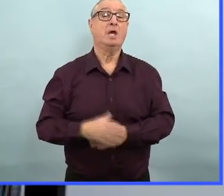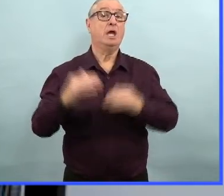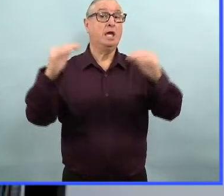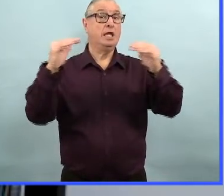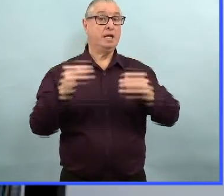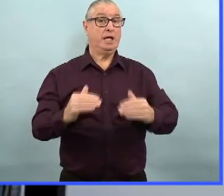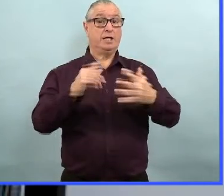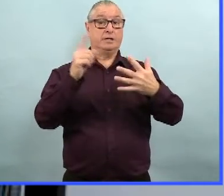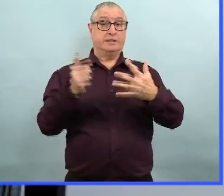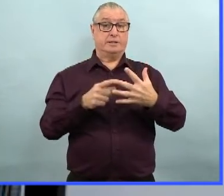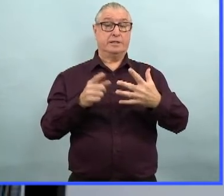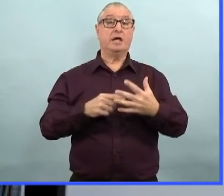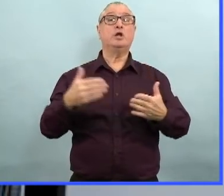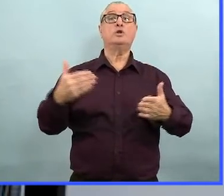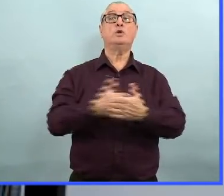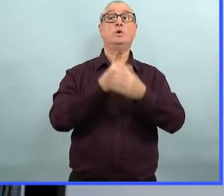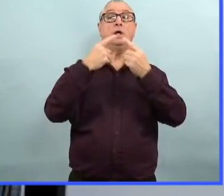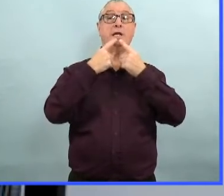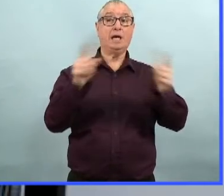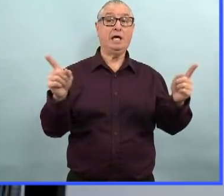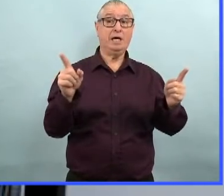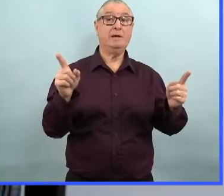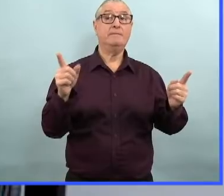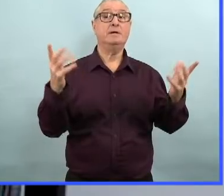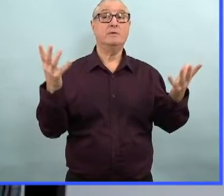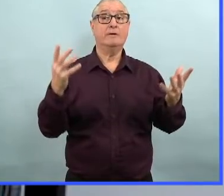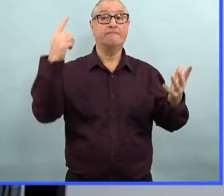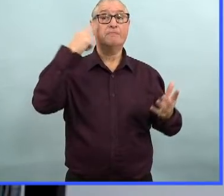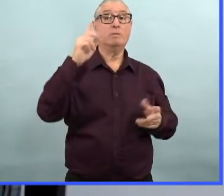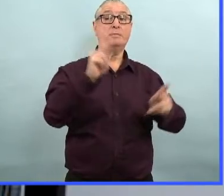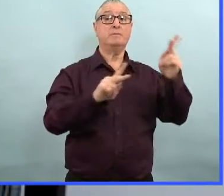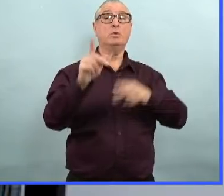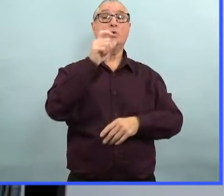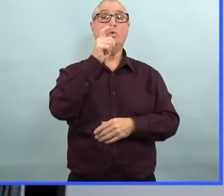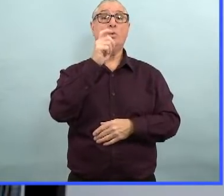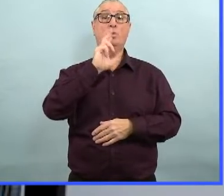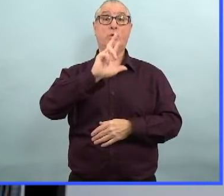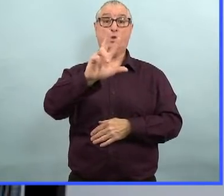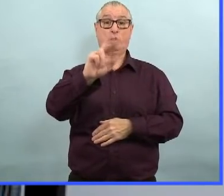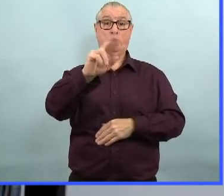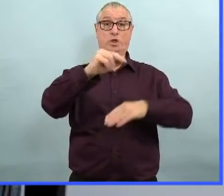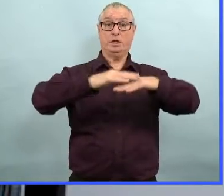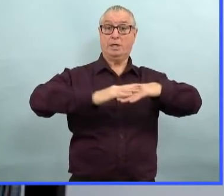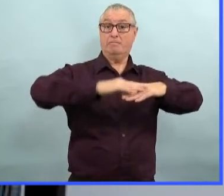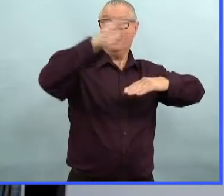that for individuals who are age 30 and older the moderna vaccine should be the preferred choice